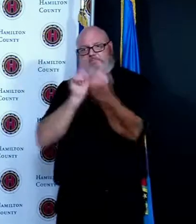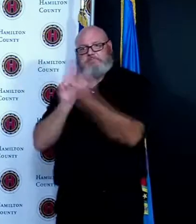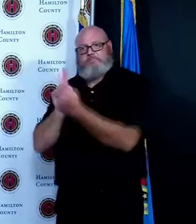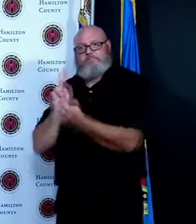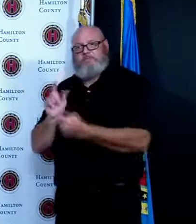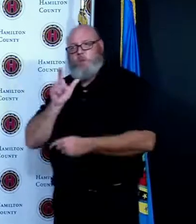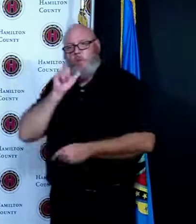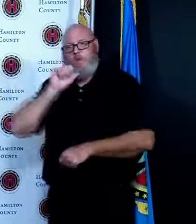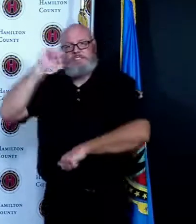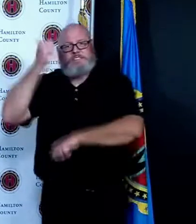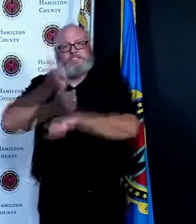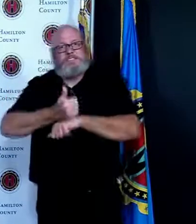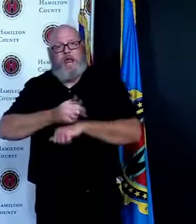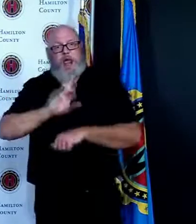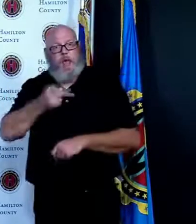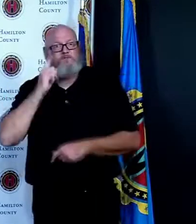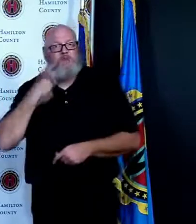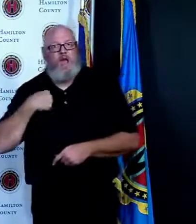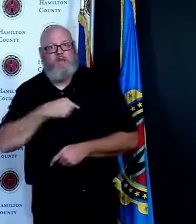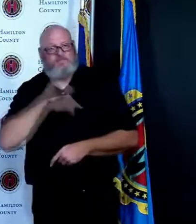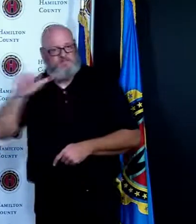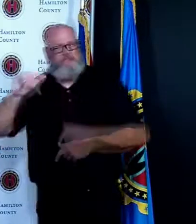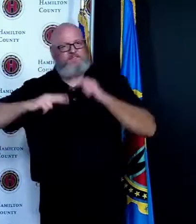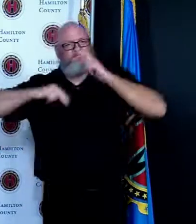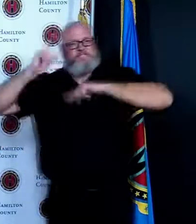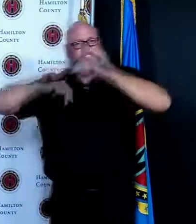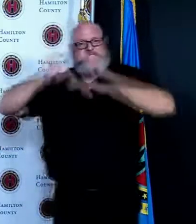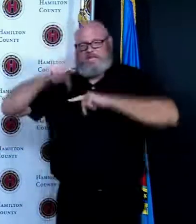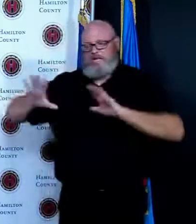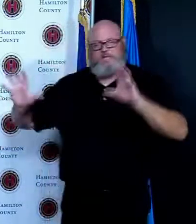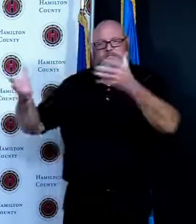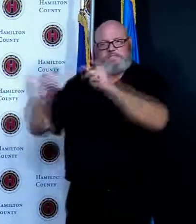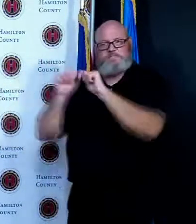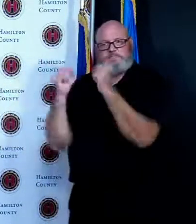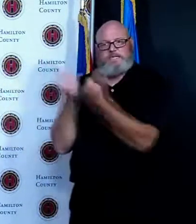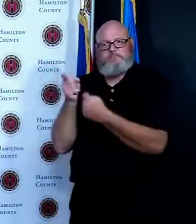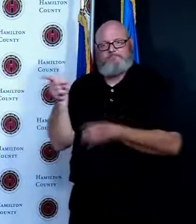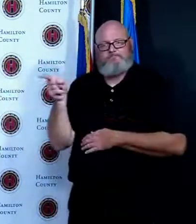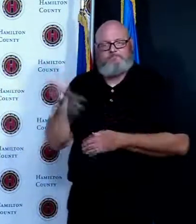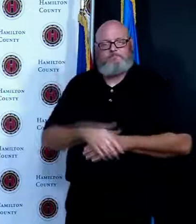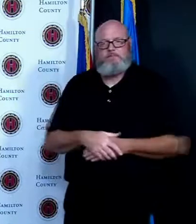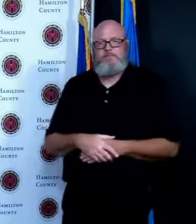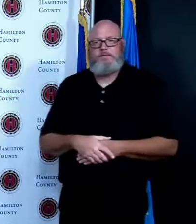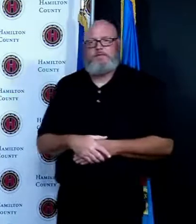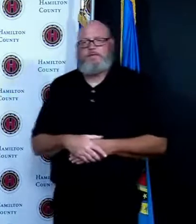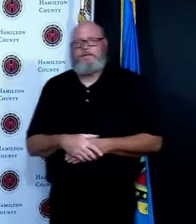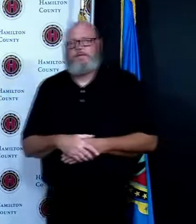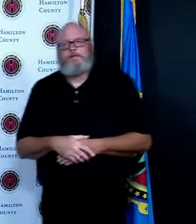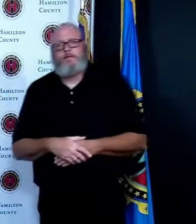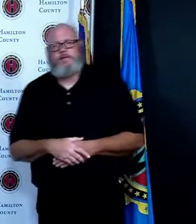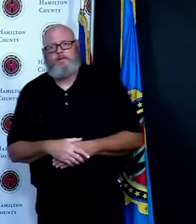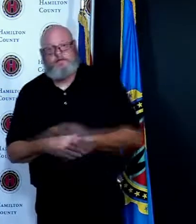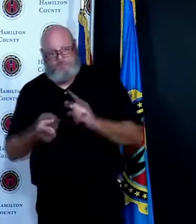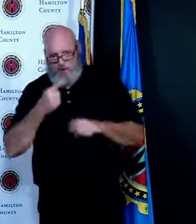how some of our funds are being used from the CARES Act dollars and then our last category which